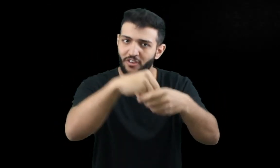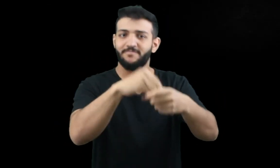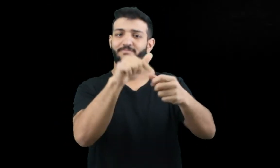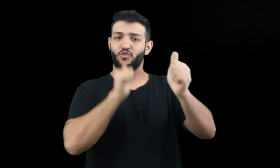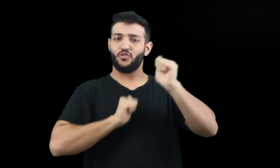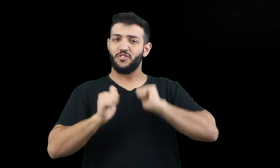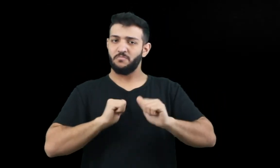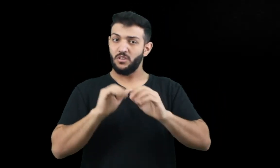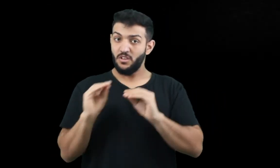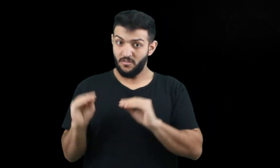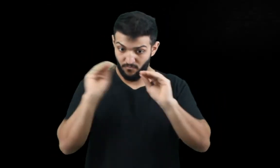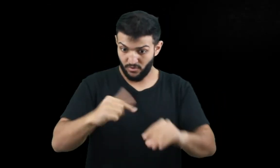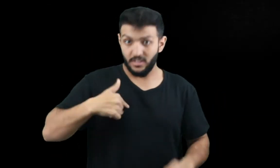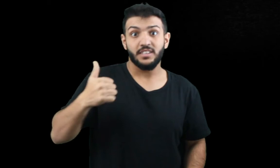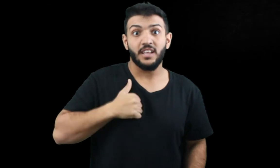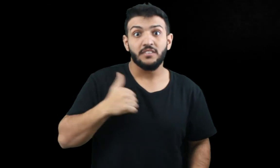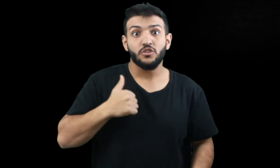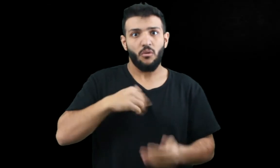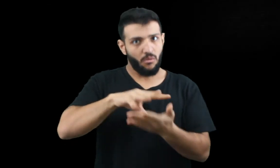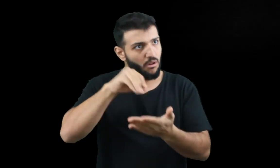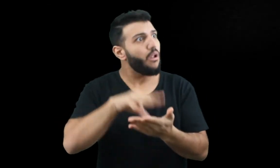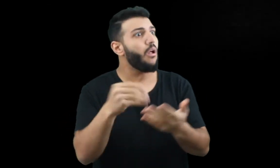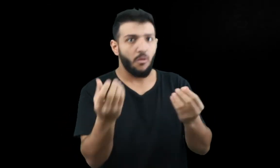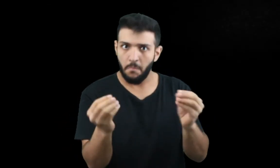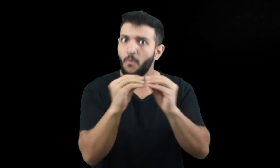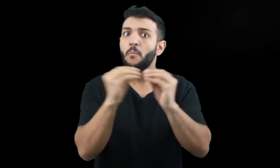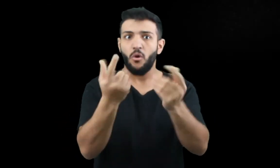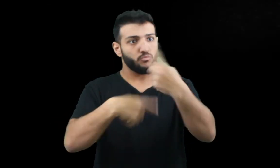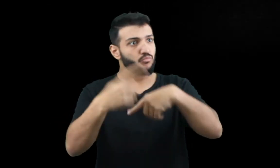Until I came to Canada.